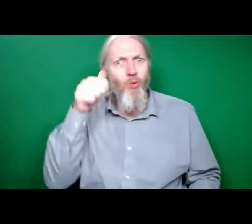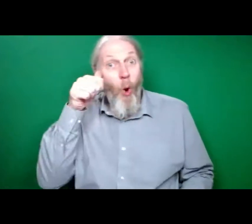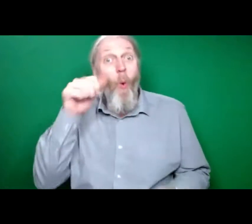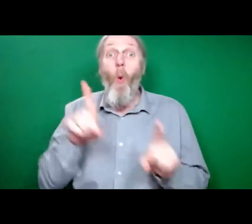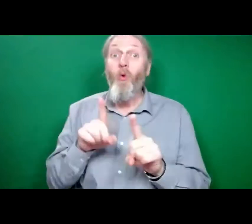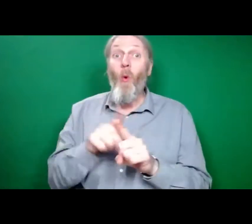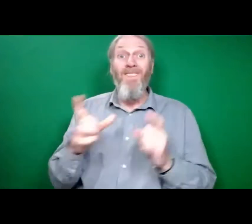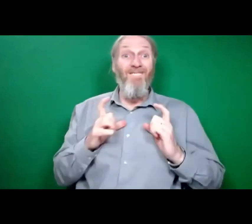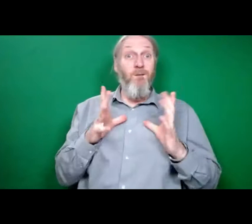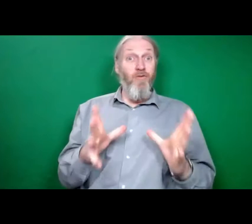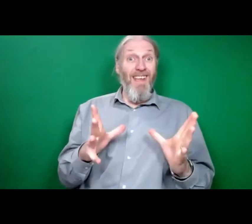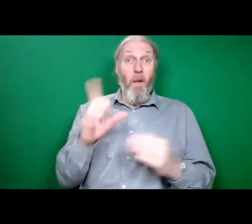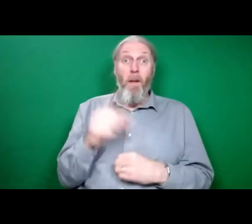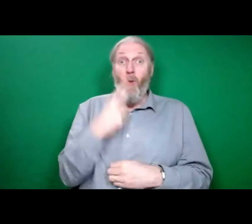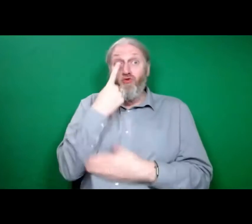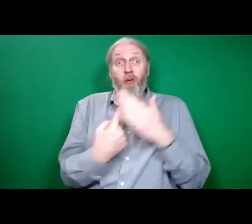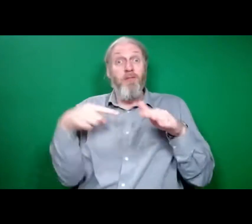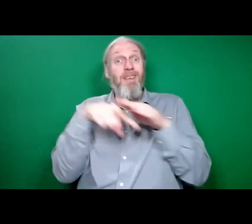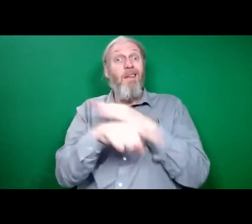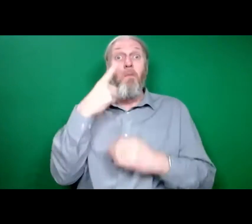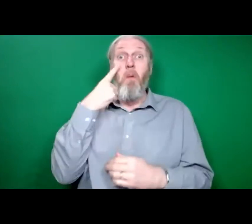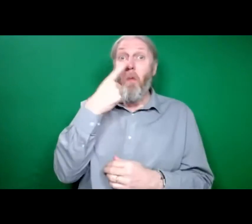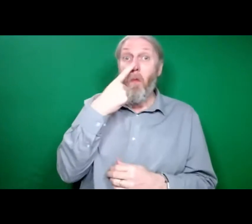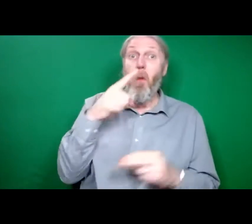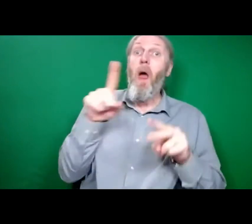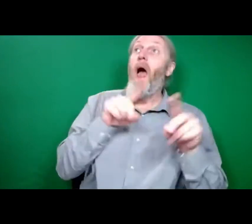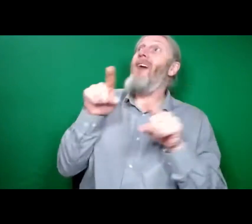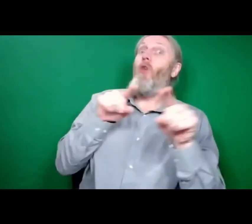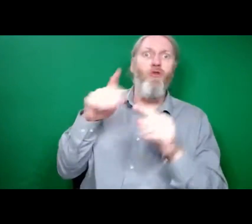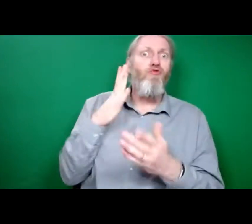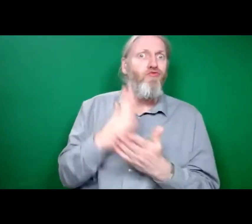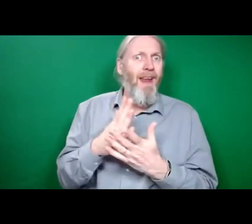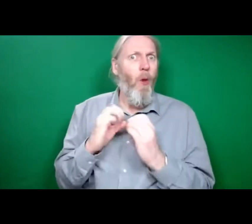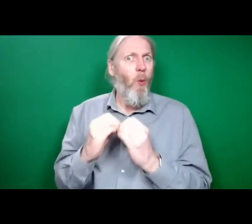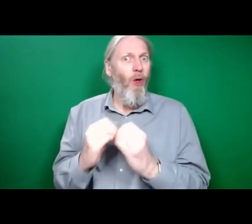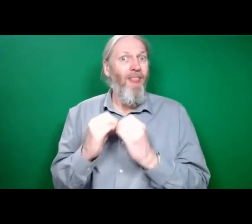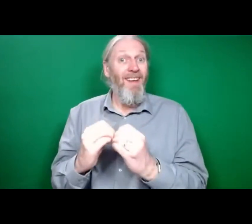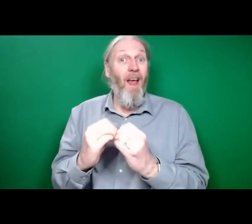think we have to look at ourselves and, certainly, I come from a profession that is painfully male,